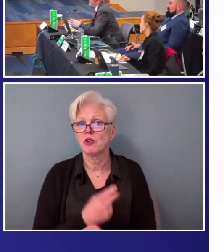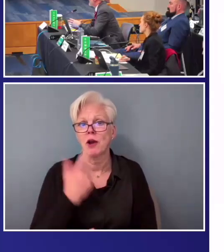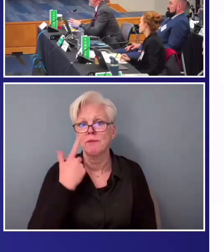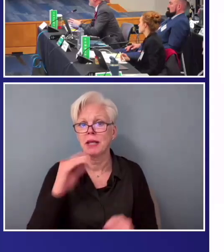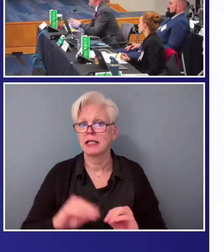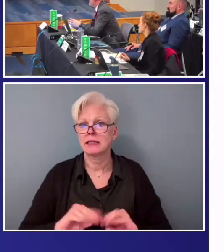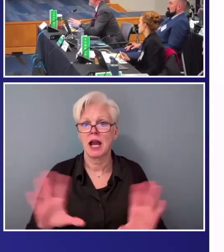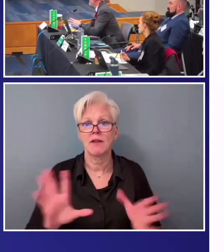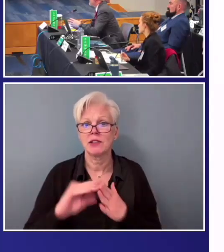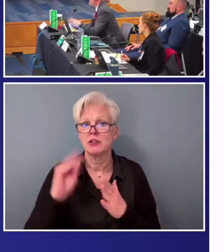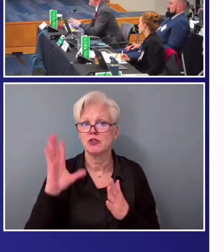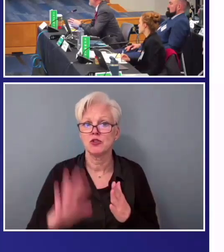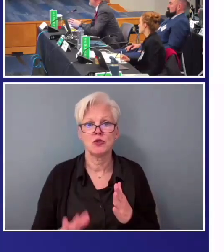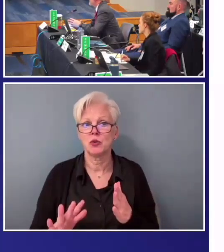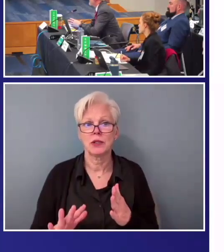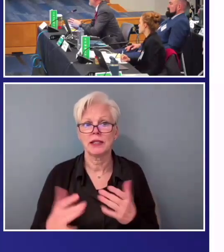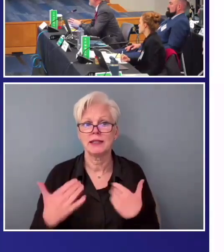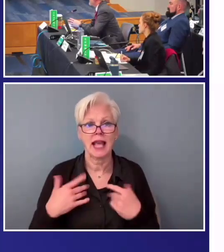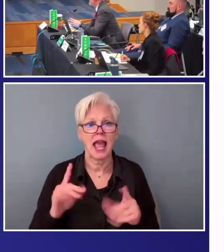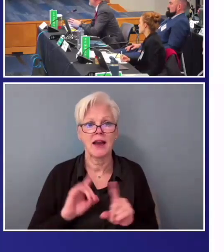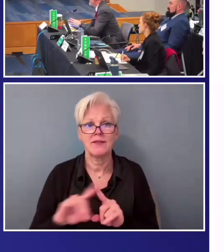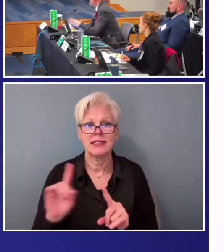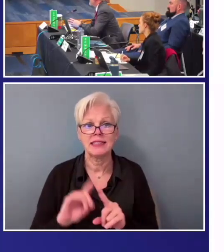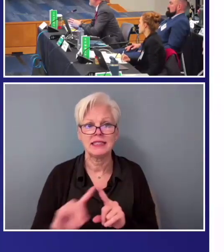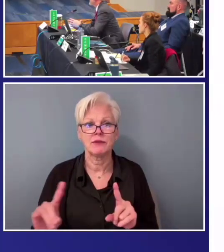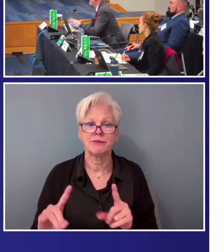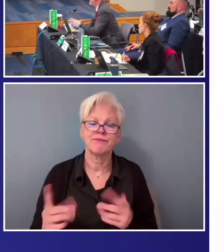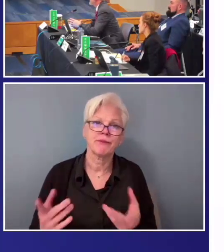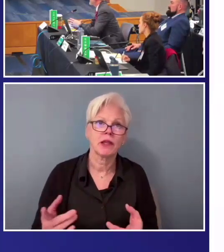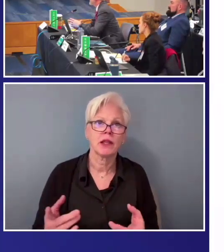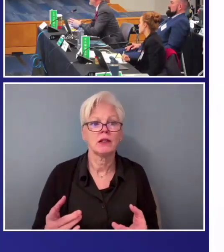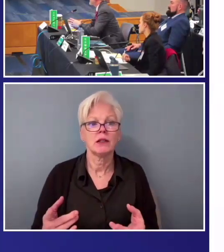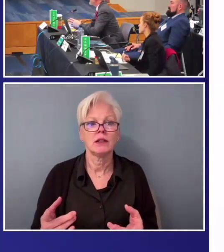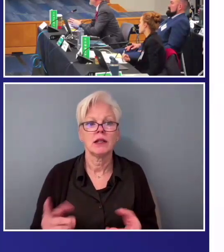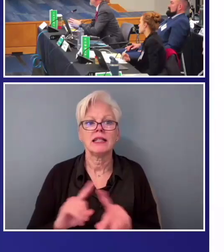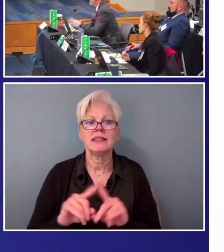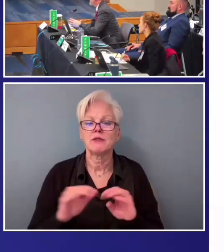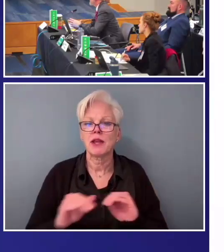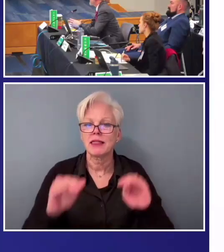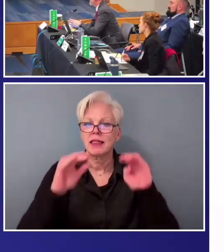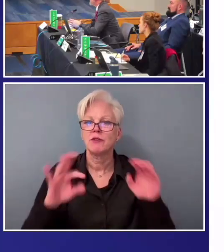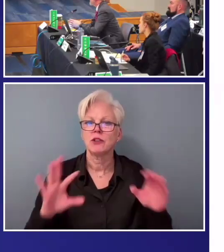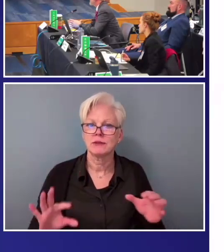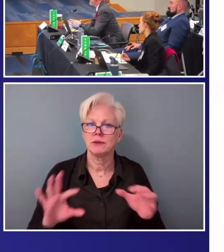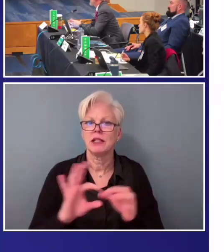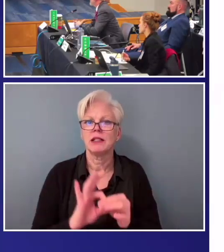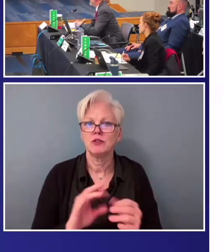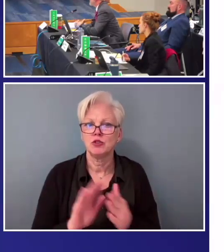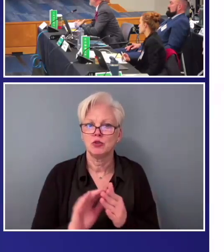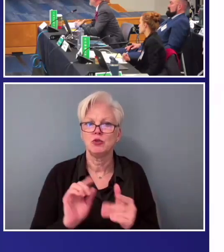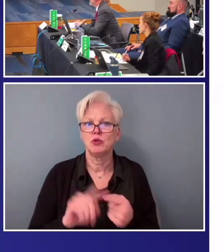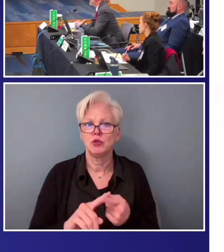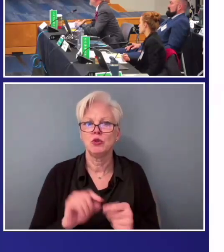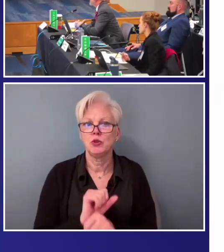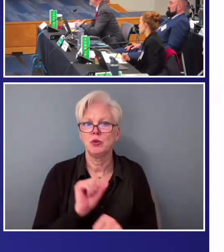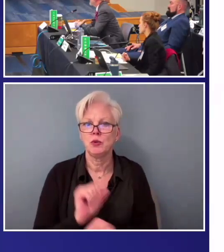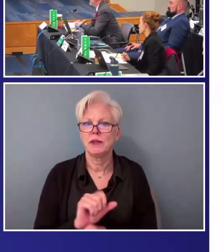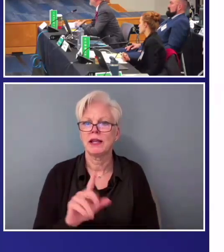students have different connect, different connect -- different levels of connectedness to the labor market based on the credential level that they're